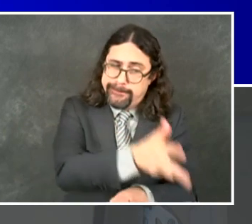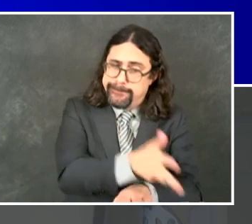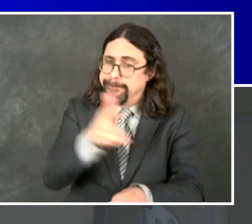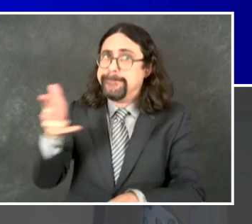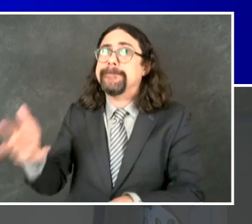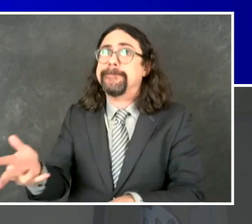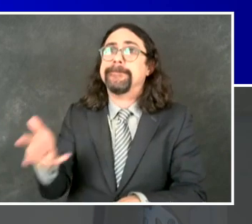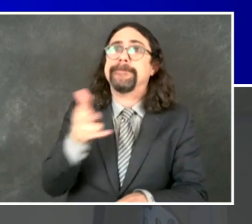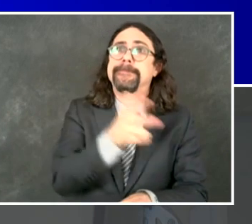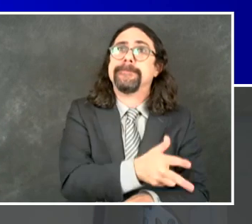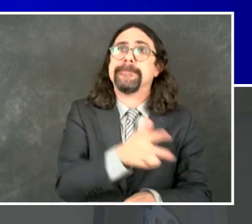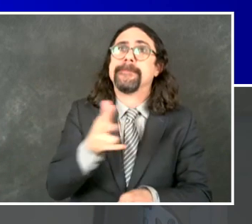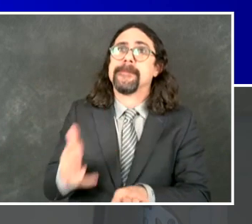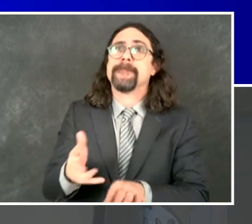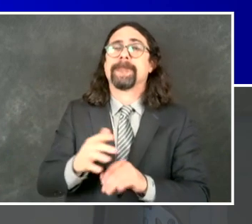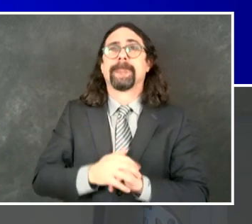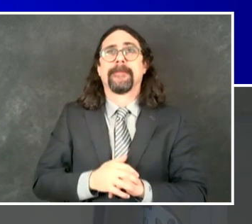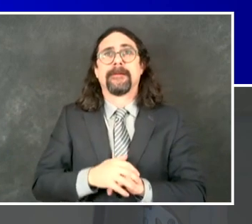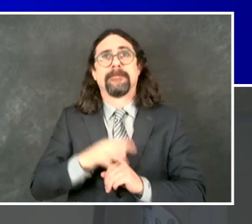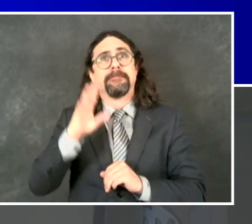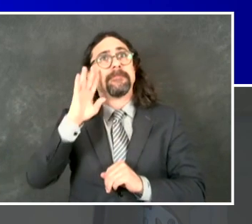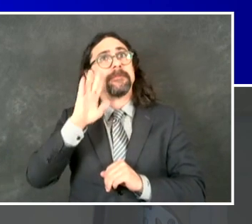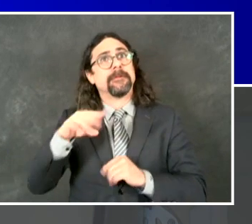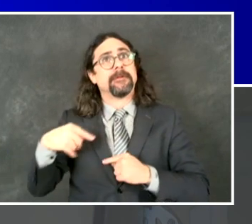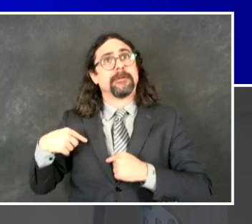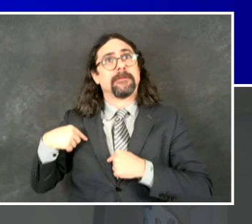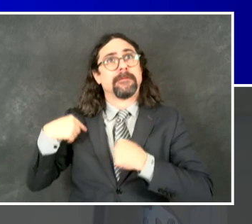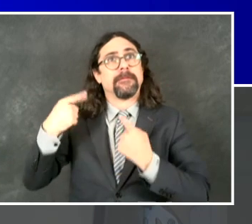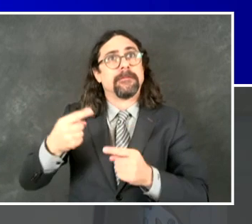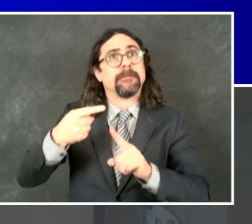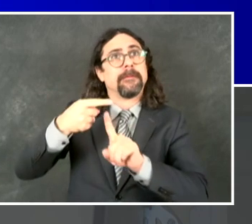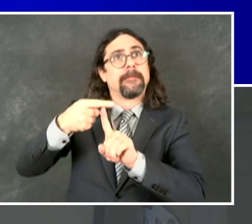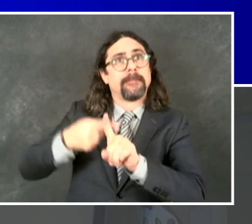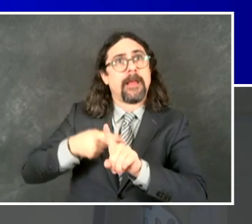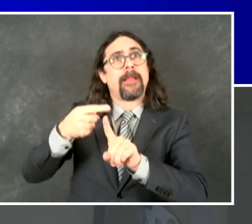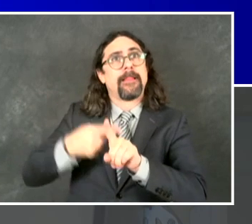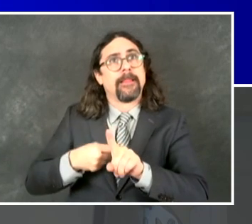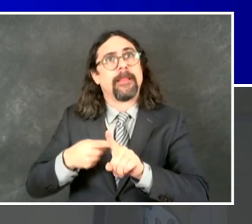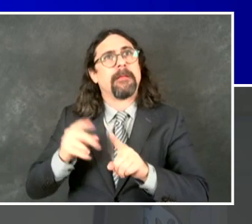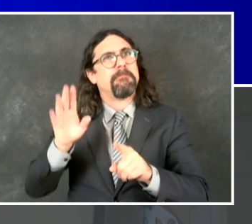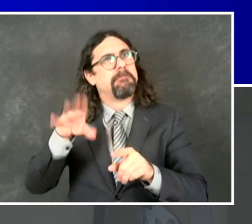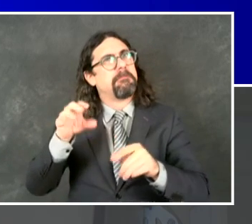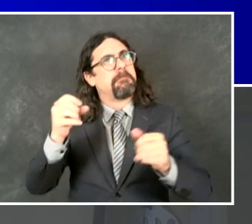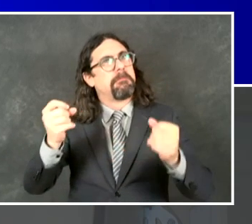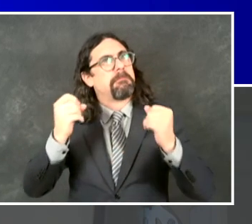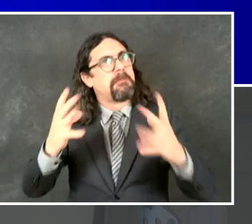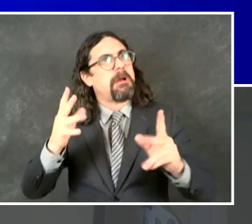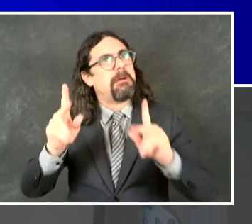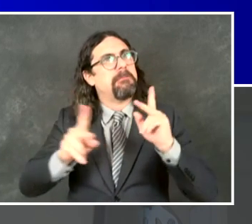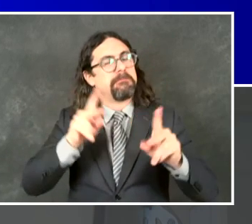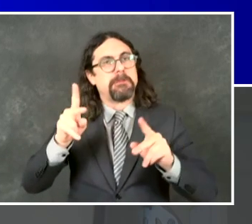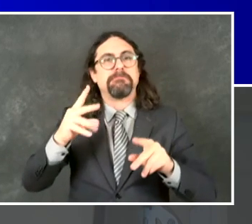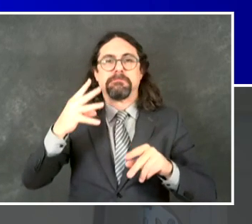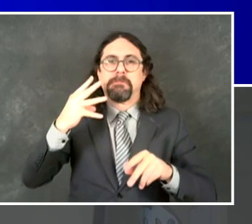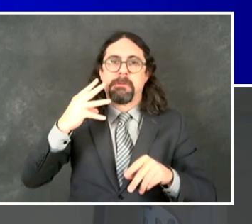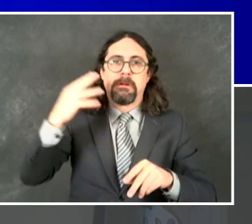SEEN SOMETHING VERY UNUSUAL. THERE HAVE BEEN SO MANY FEWER PEOPLE OUT, BUSINESSES ARE CLOSED, ET